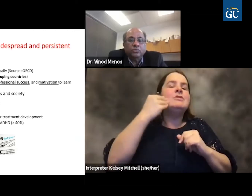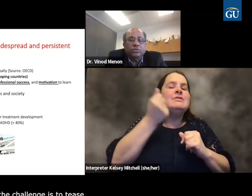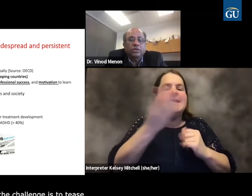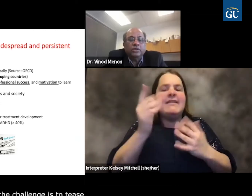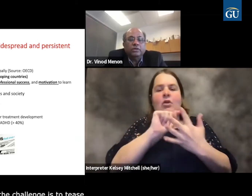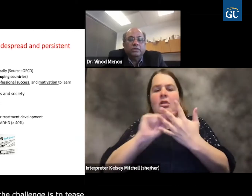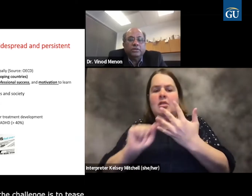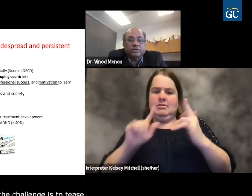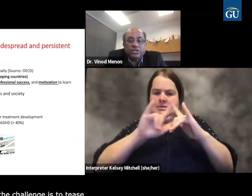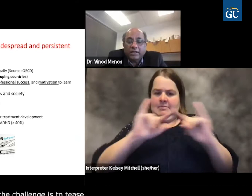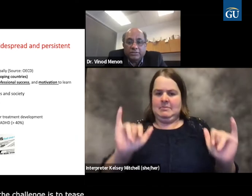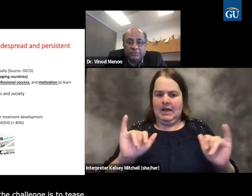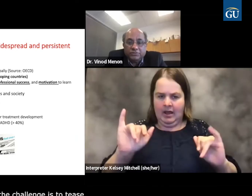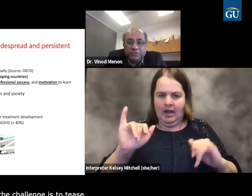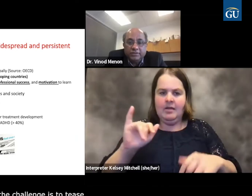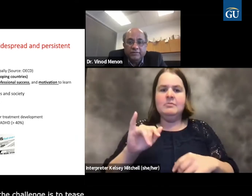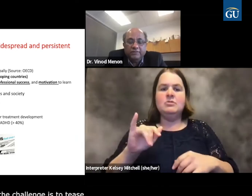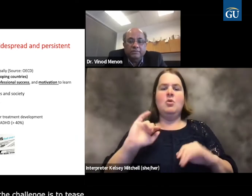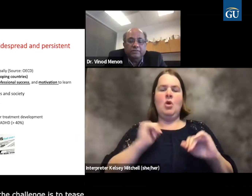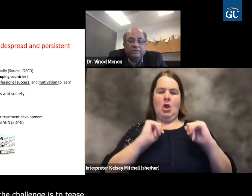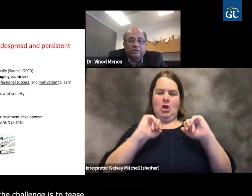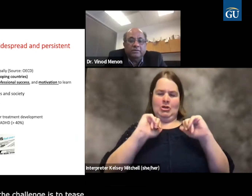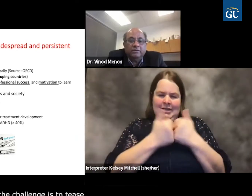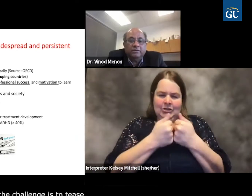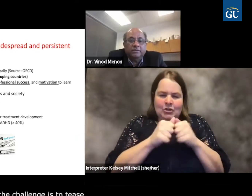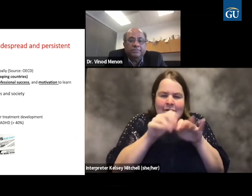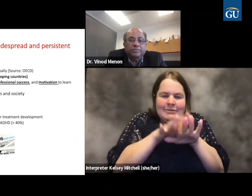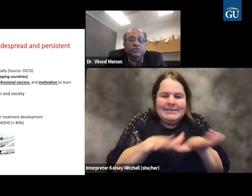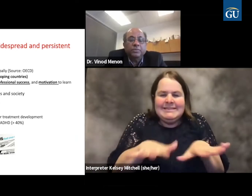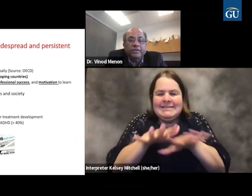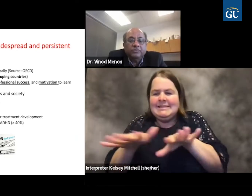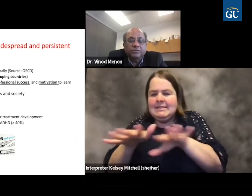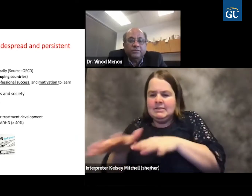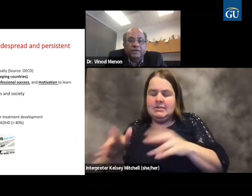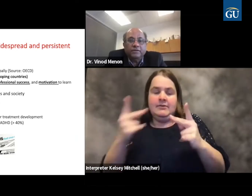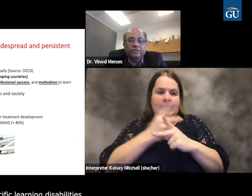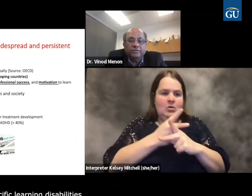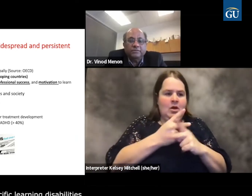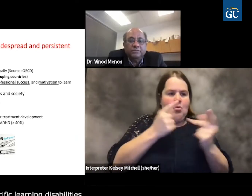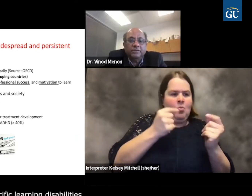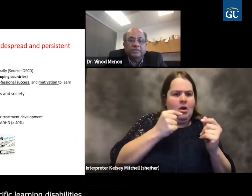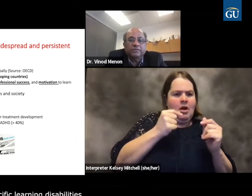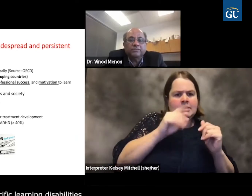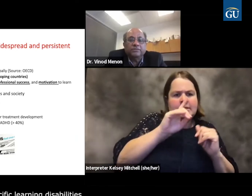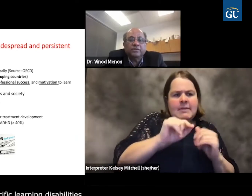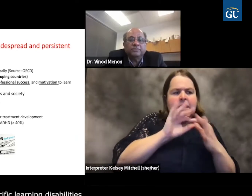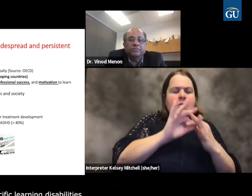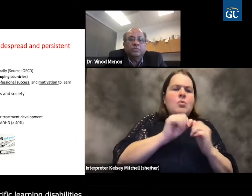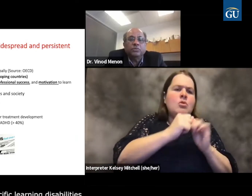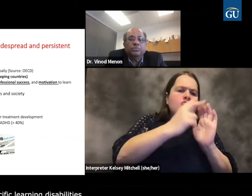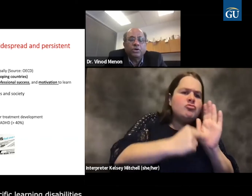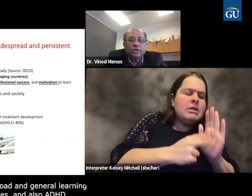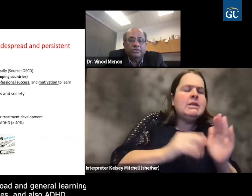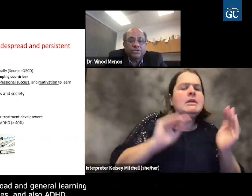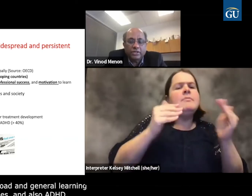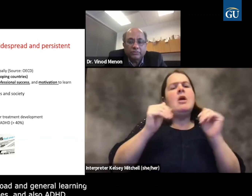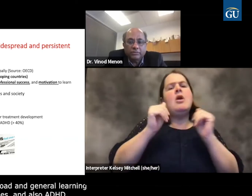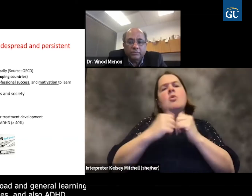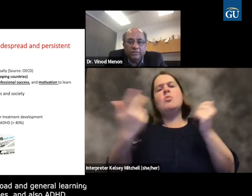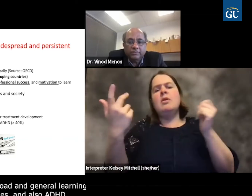and so that the challenge is to tease domain